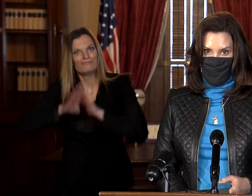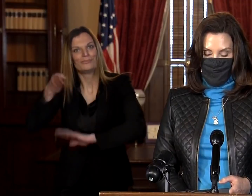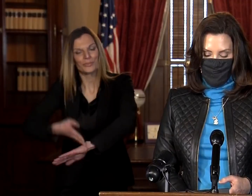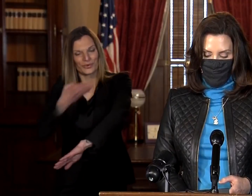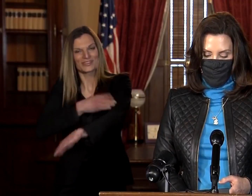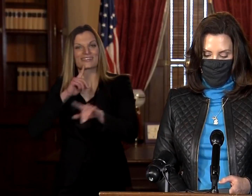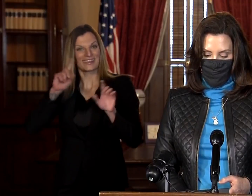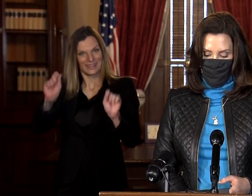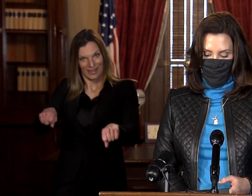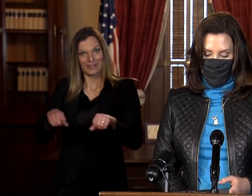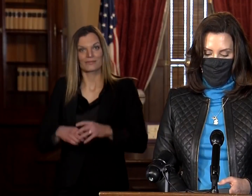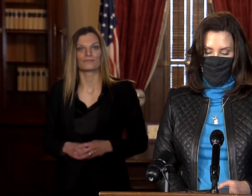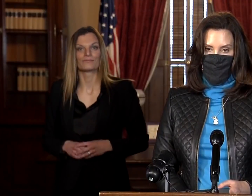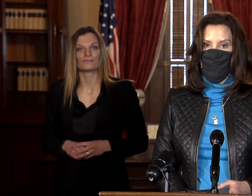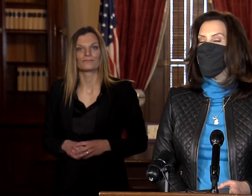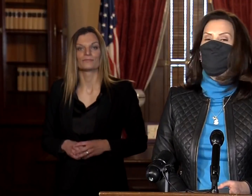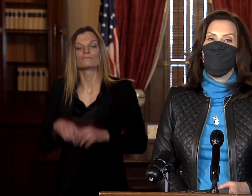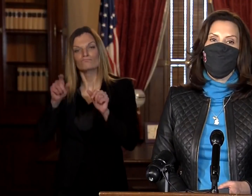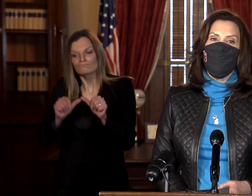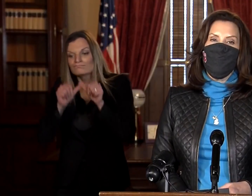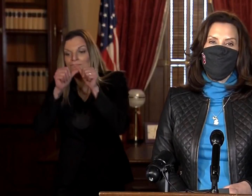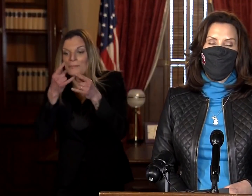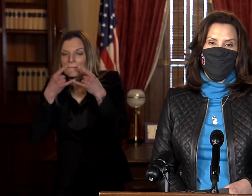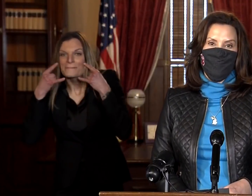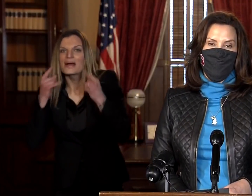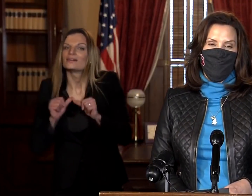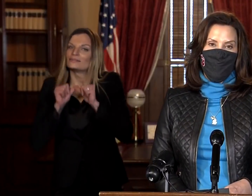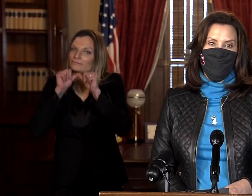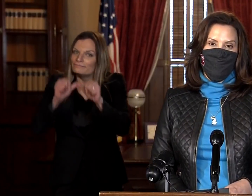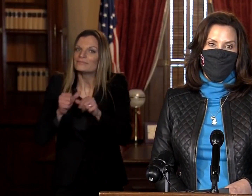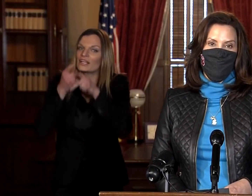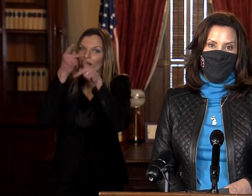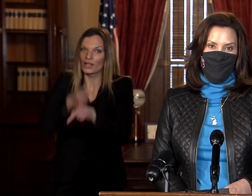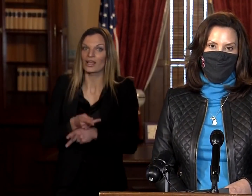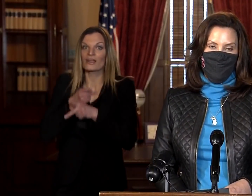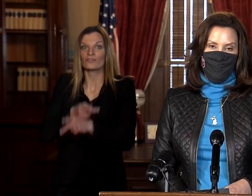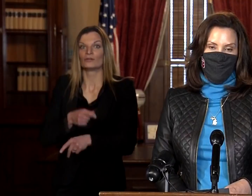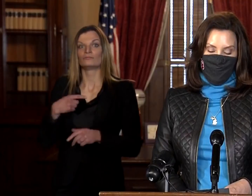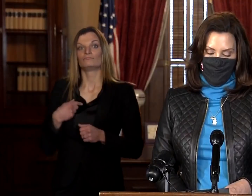economy and stay safe. Studies have shown if we all Studies have shown if we all wear masks until the Vaccine is wear masks until the Vaccine is widely distributed, we will save